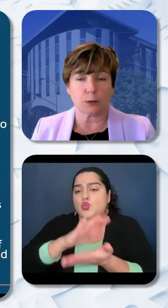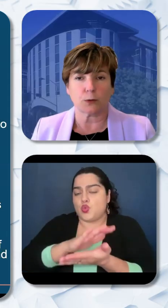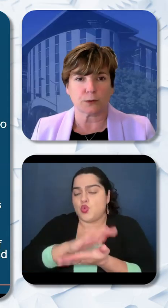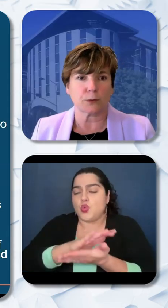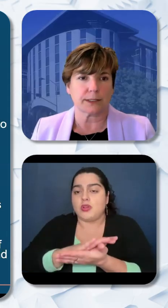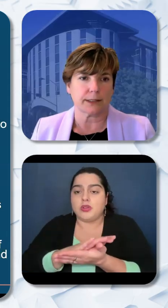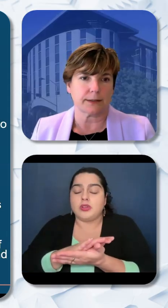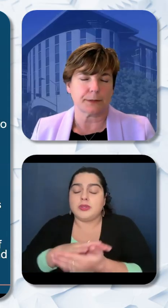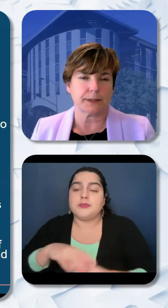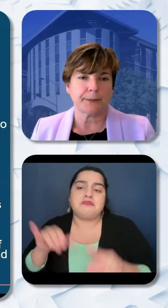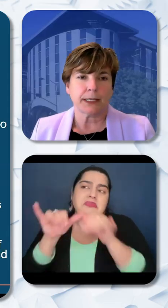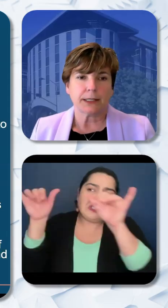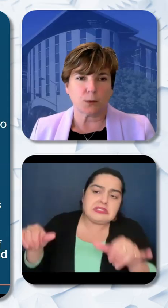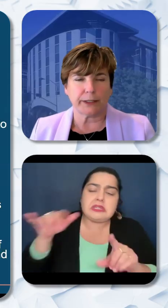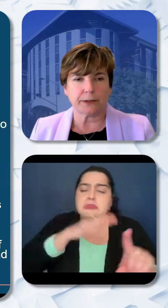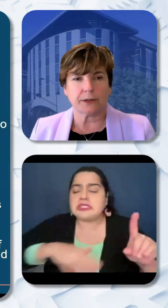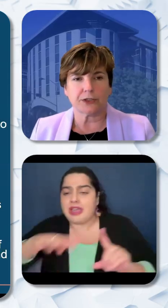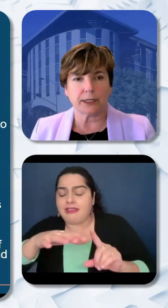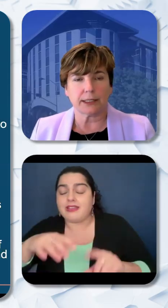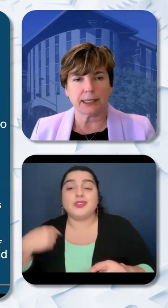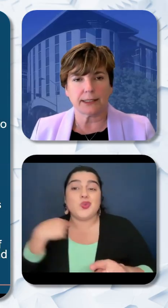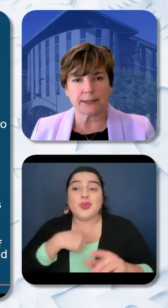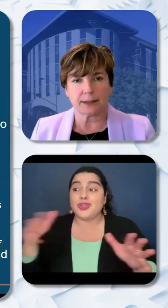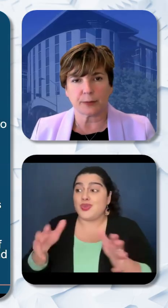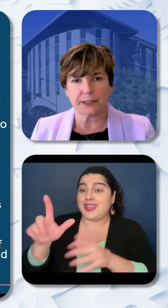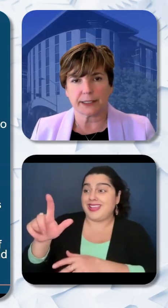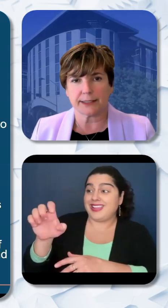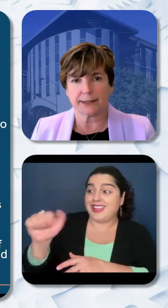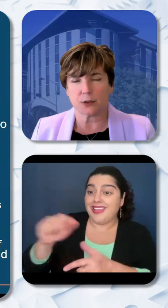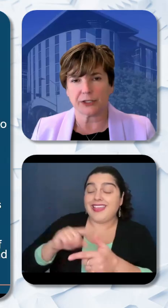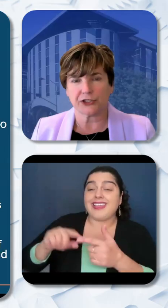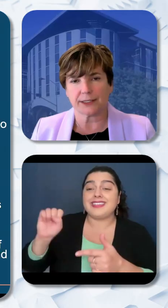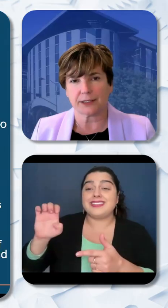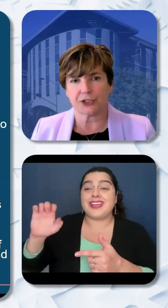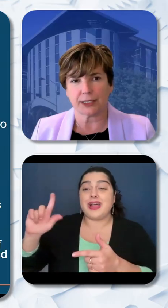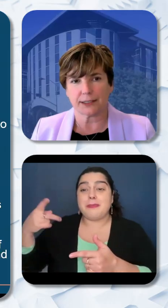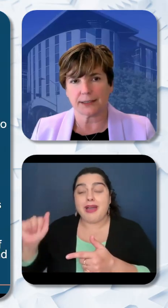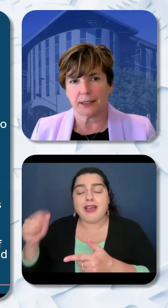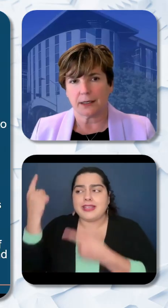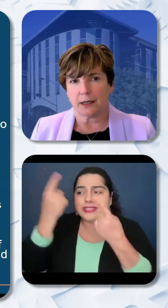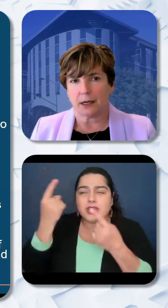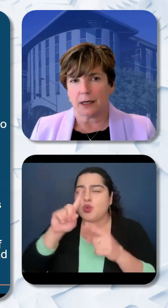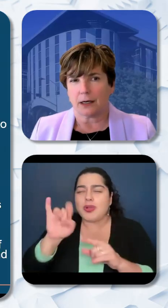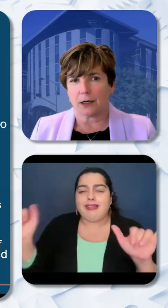or local school systems. So we encourage our LEAs and SELPAS to consider questions such as.